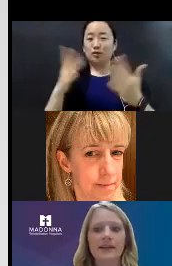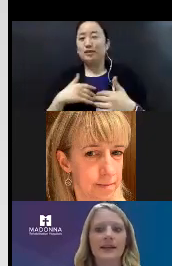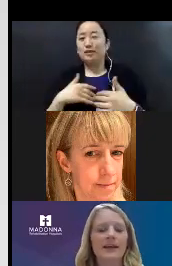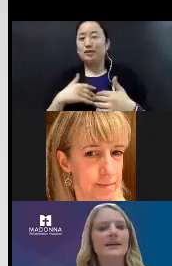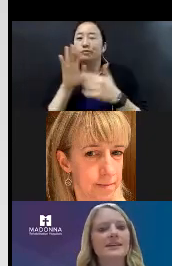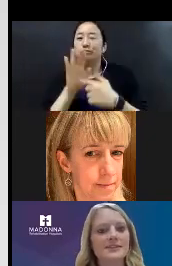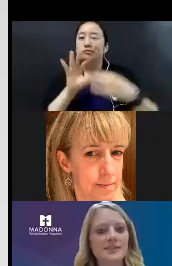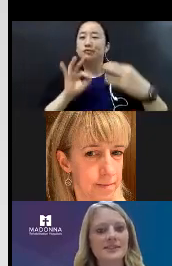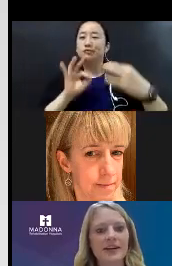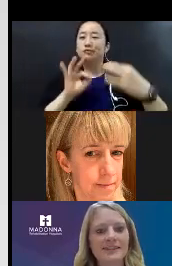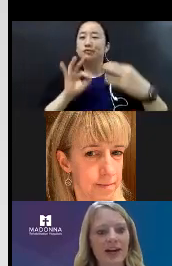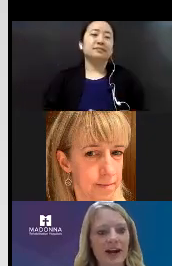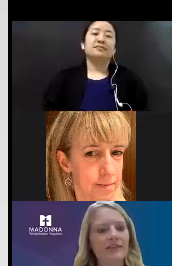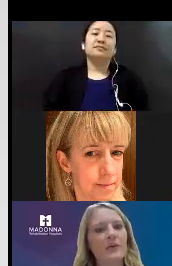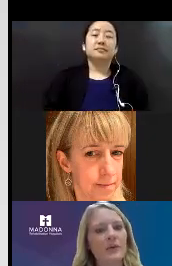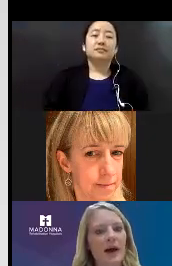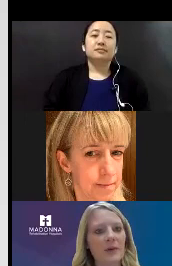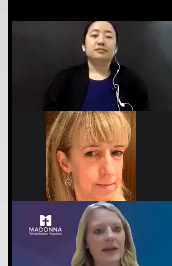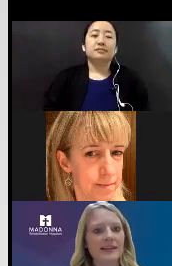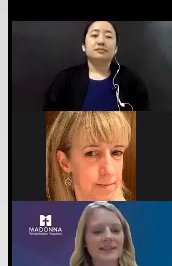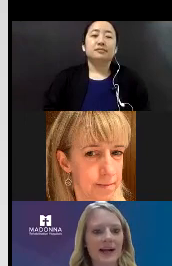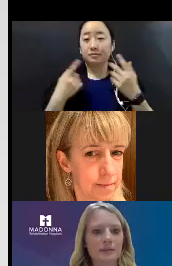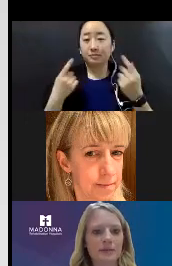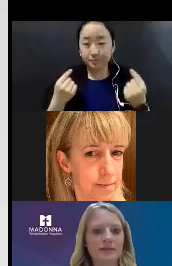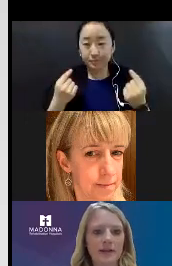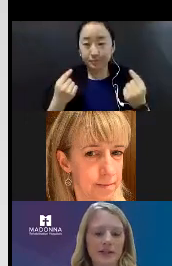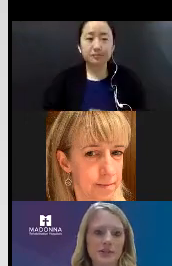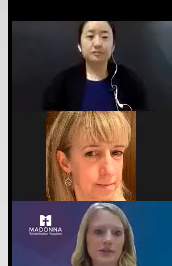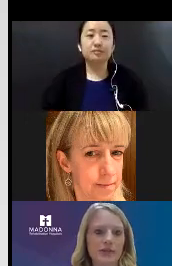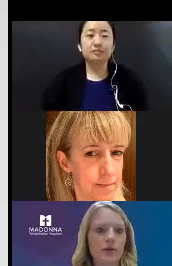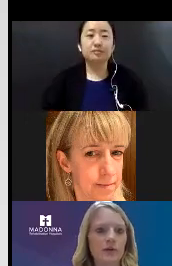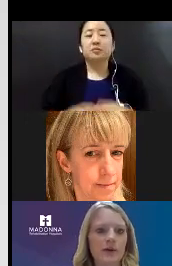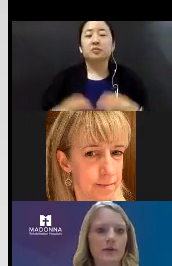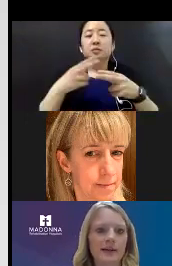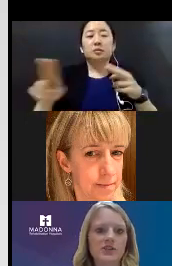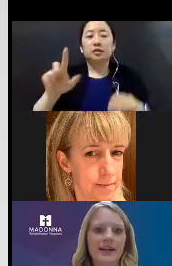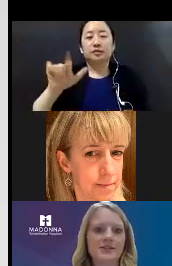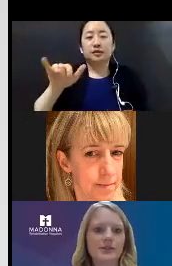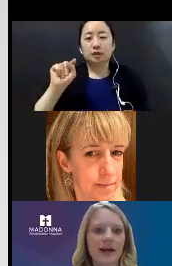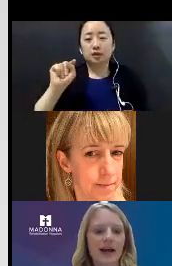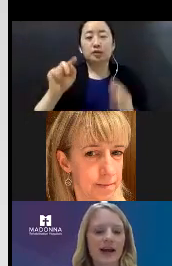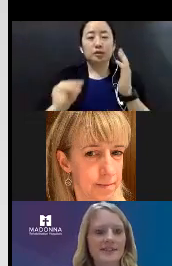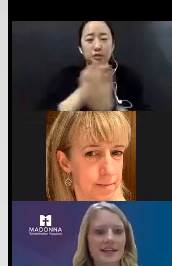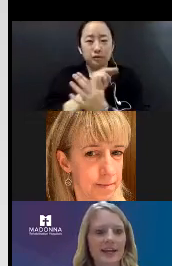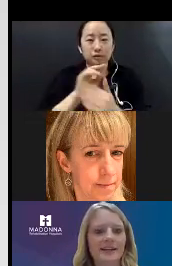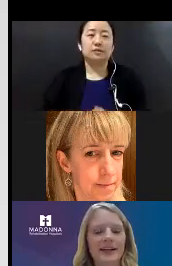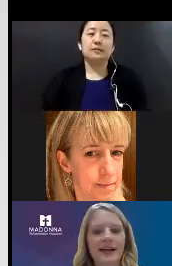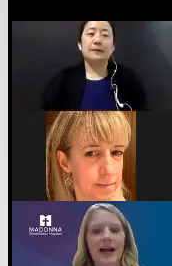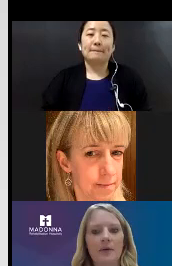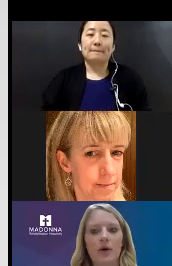TO START US OFF, WE DID A BRIEF LITERATURE REVIEW WHEN WE WERE TRYING TO BETTER UNDERSTAND WHAT WAS